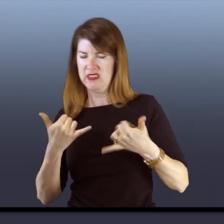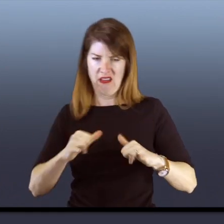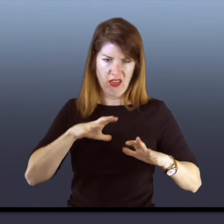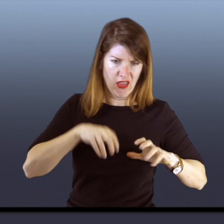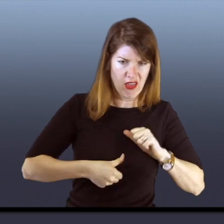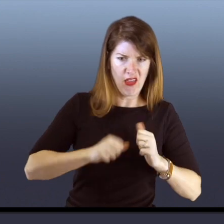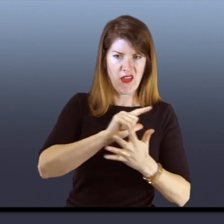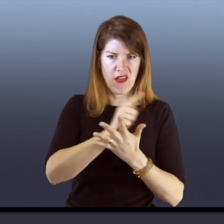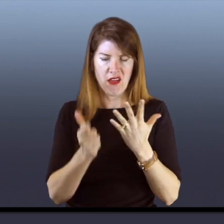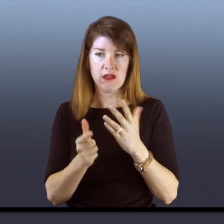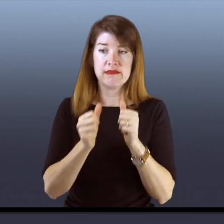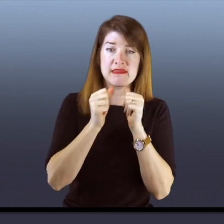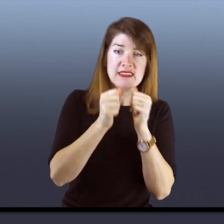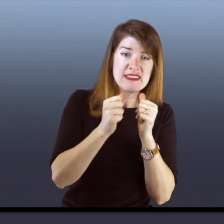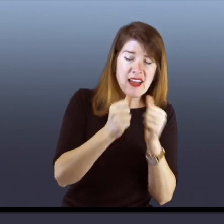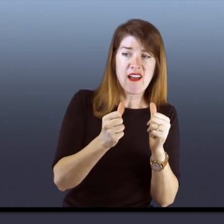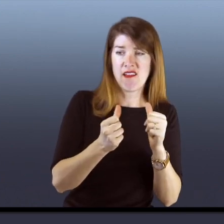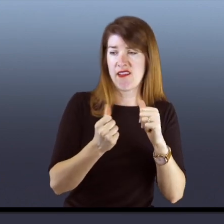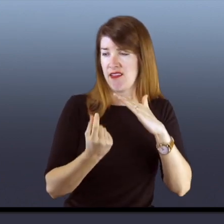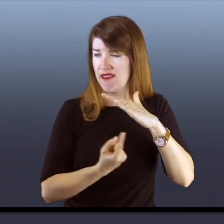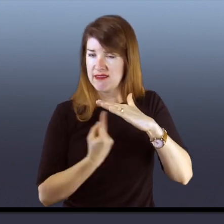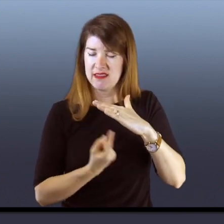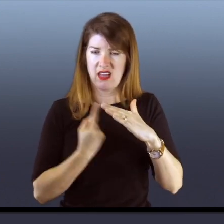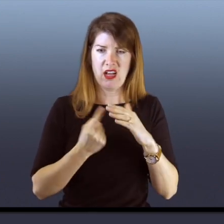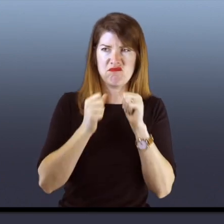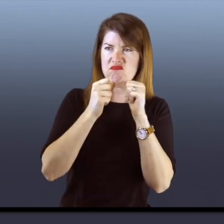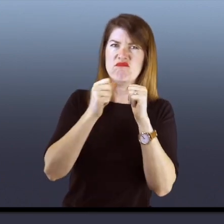So they deny that it's even a fact. They are angry.